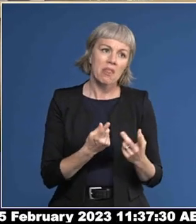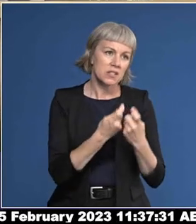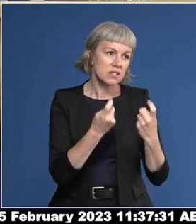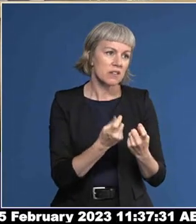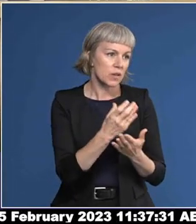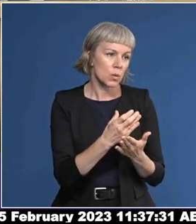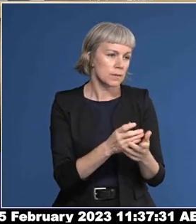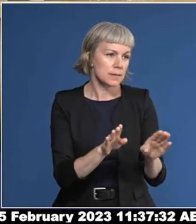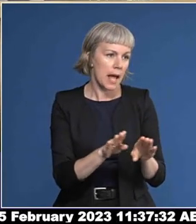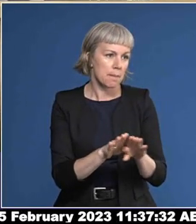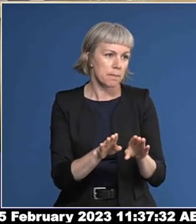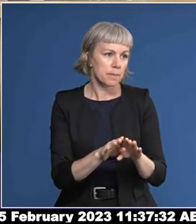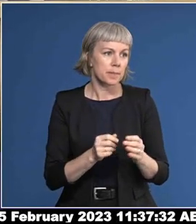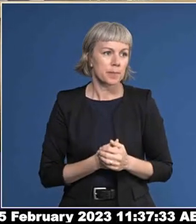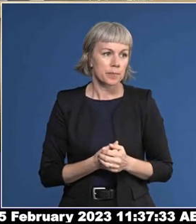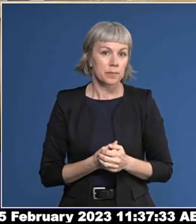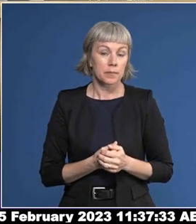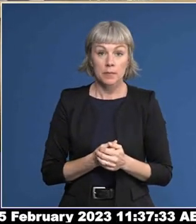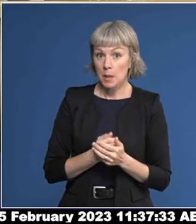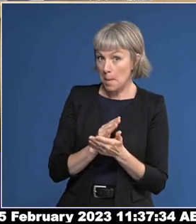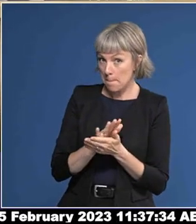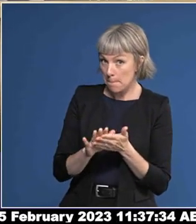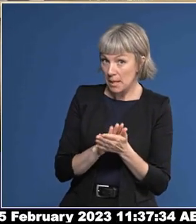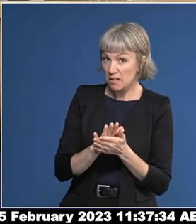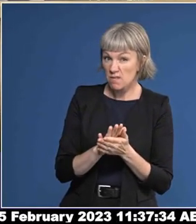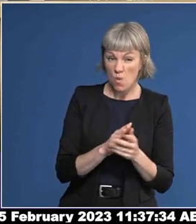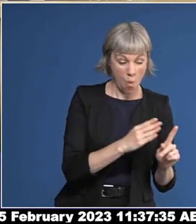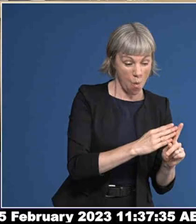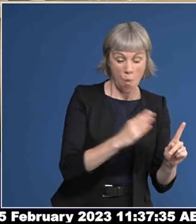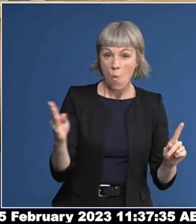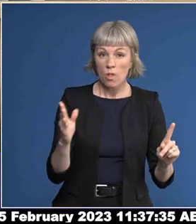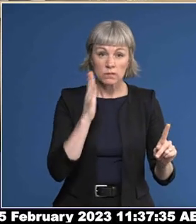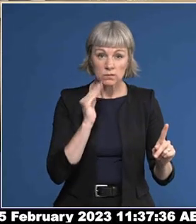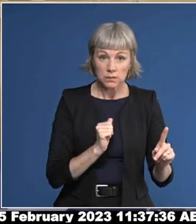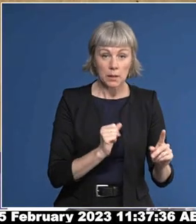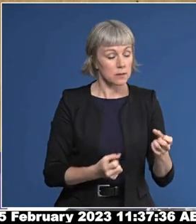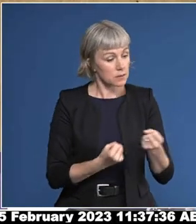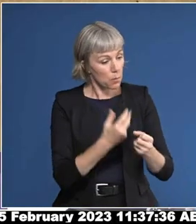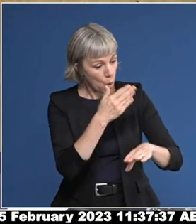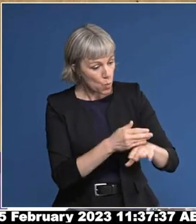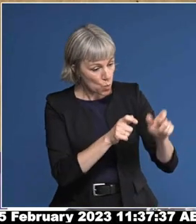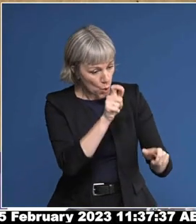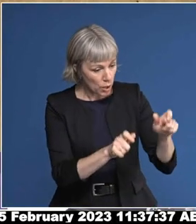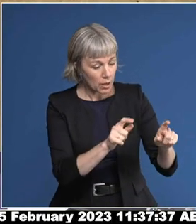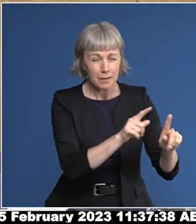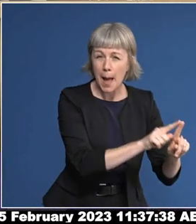But everybody in the organisation, CEO downwards, would understand those things. MS TOOHEY: Yes. Yes. MS CATTACH: I would include the Board and Directors in that too. MS TOOHEY: Yes. Yes, exactly.